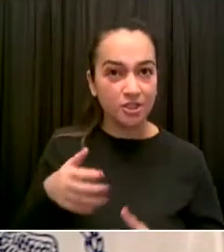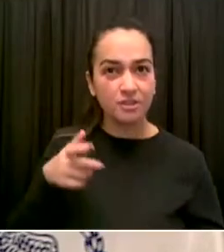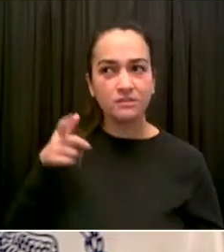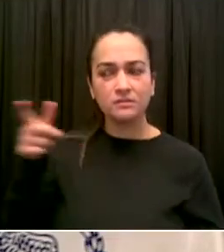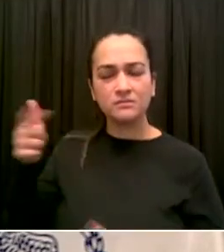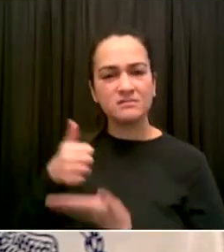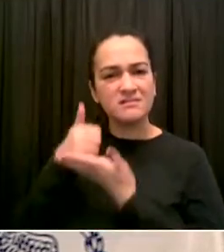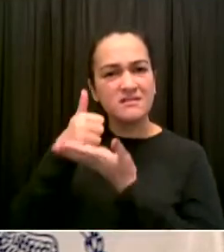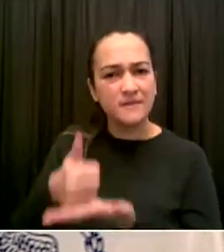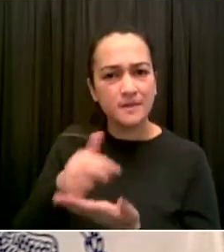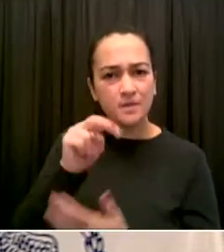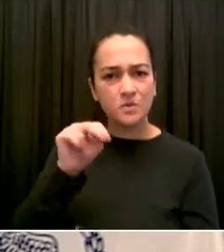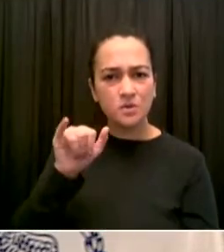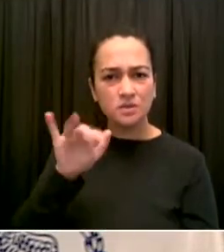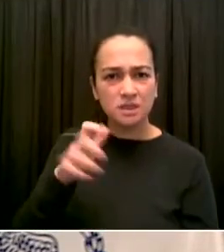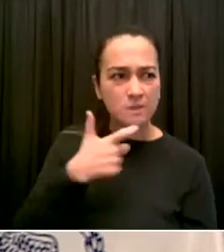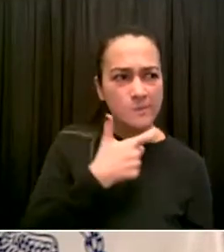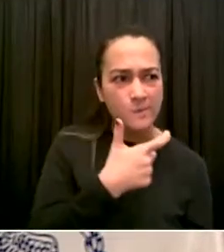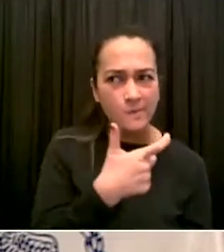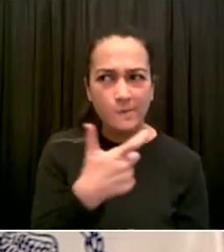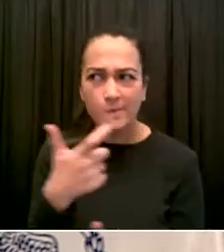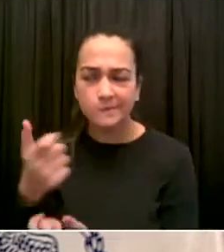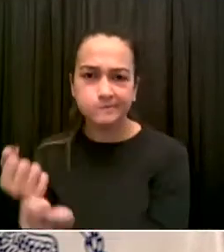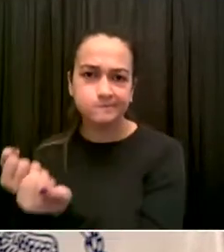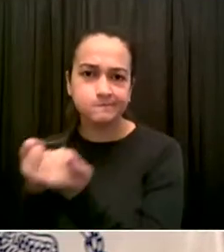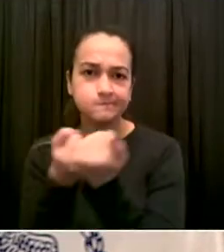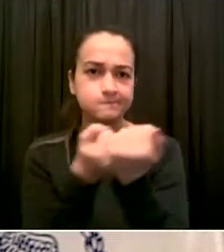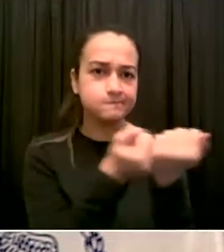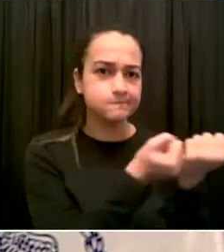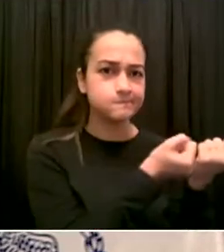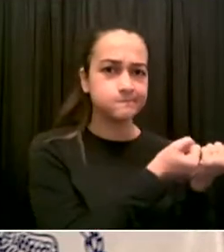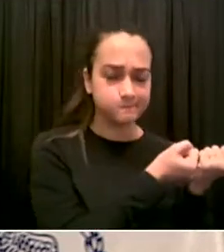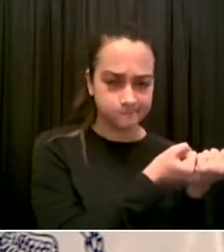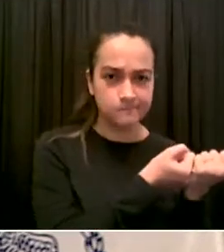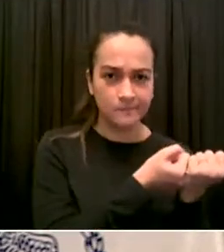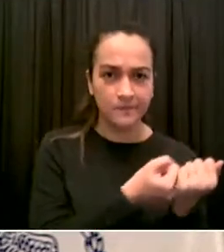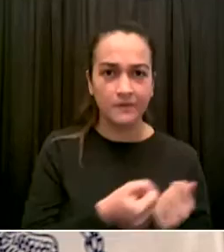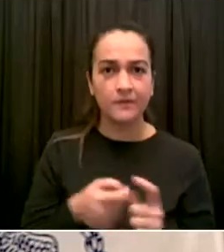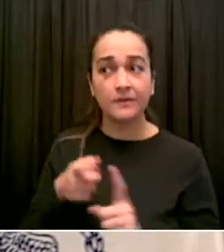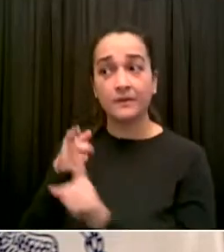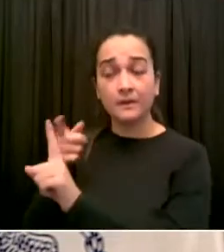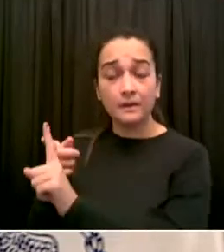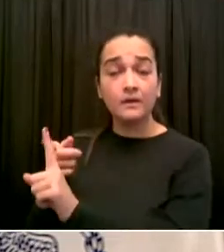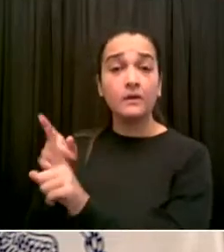LOOKS OUT FOR THE CITY. HE AND H FISAMY ILHAVE